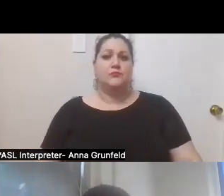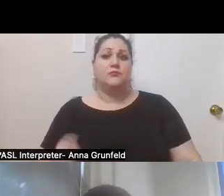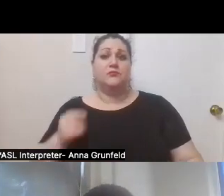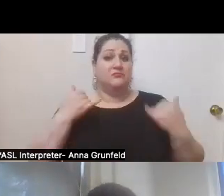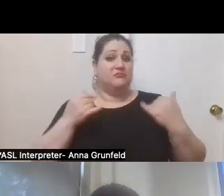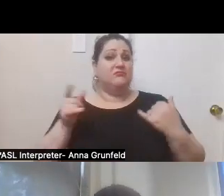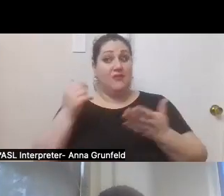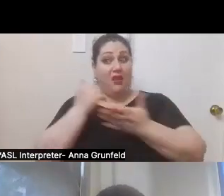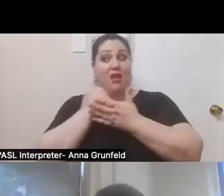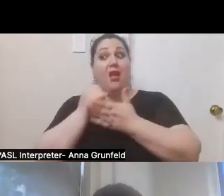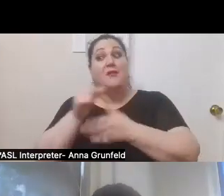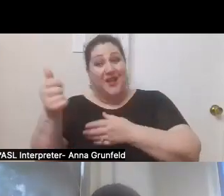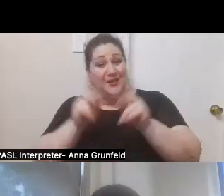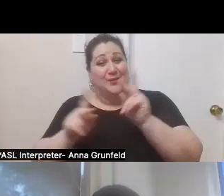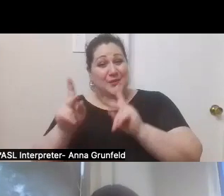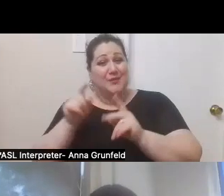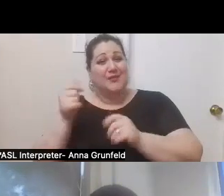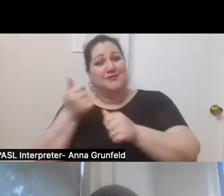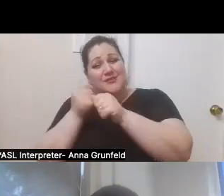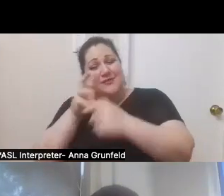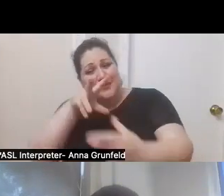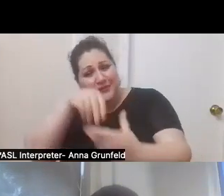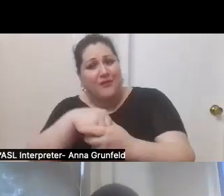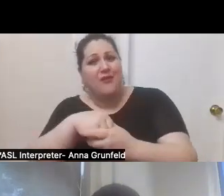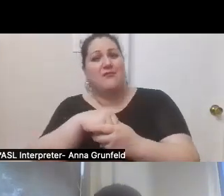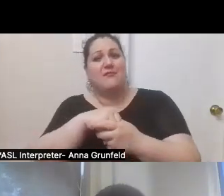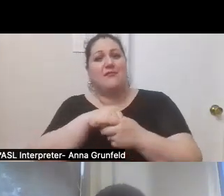He gets involved. And that's what keeps him going.